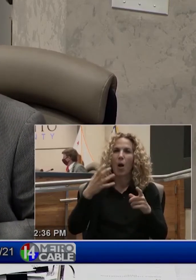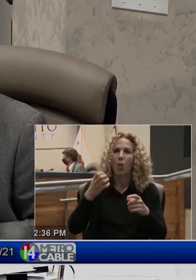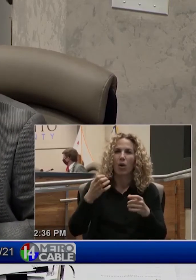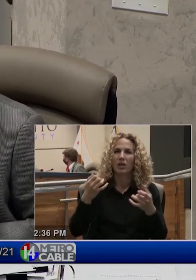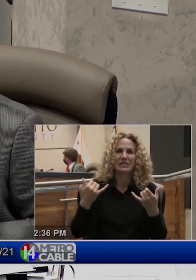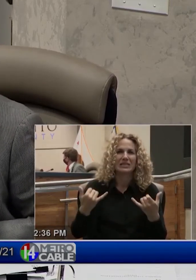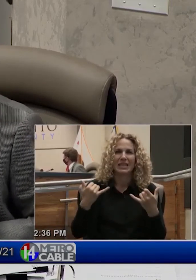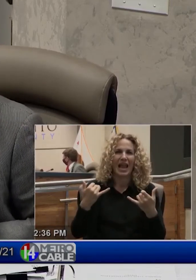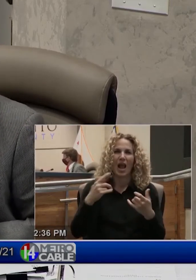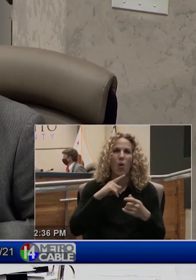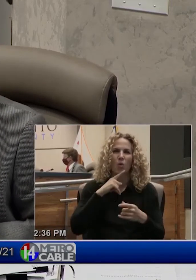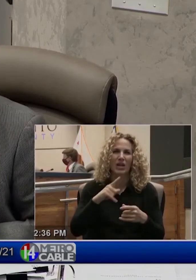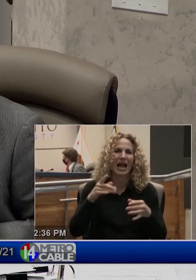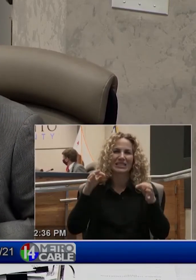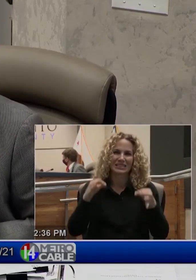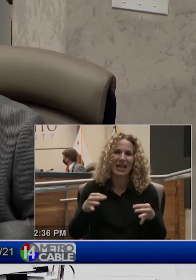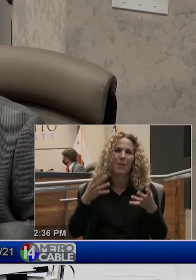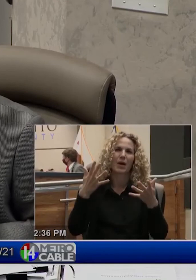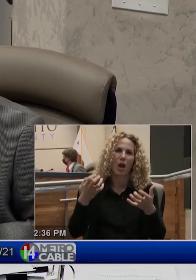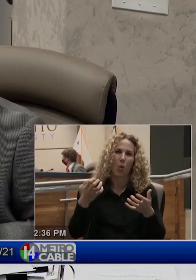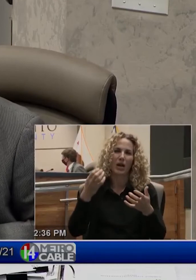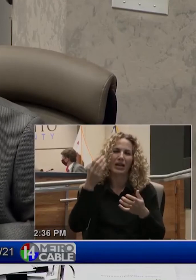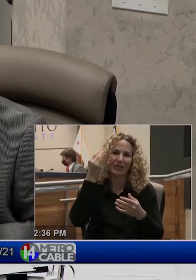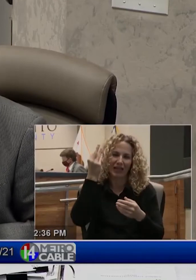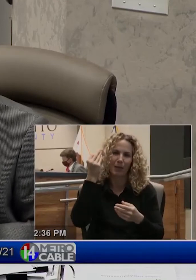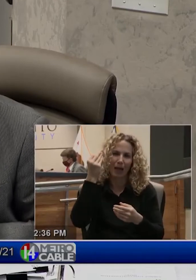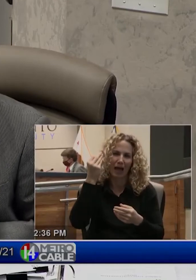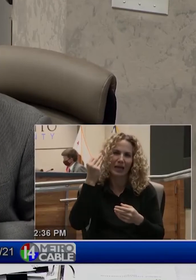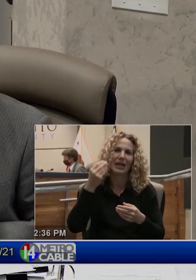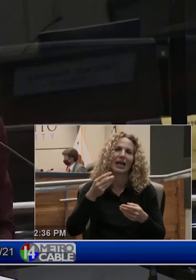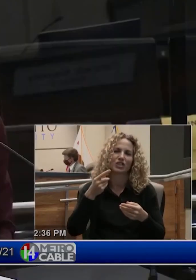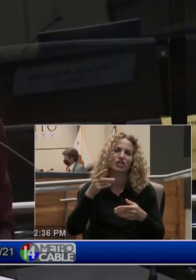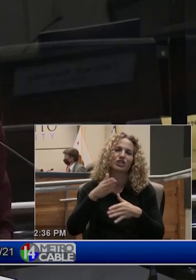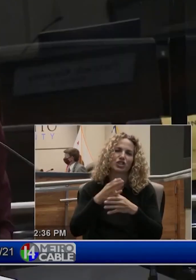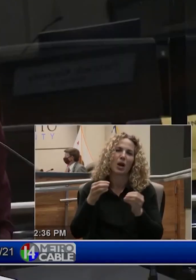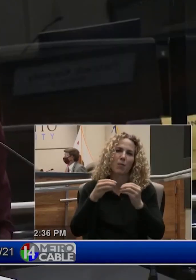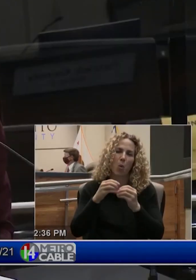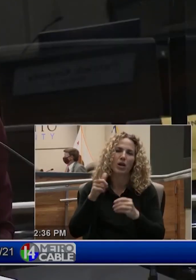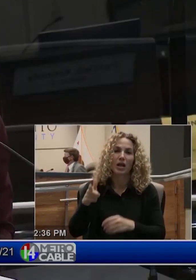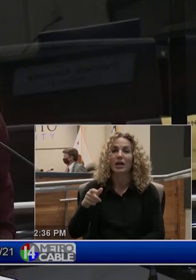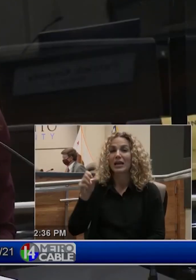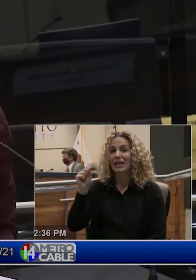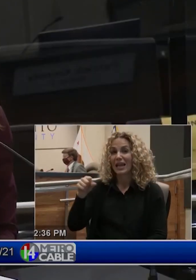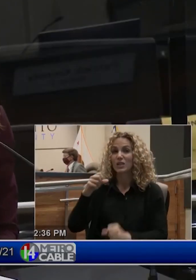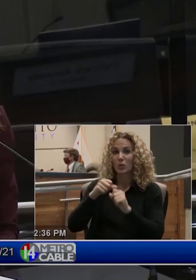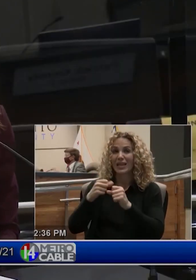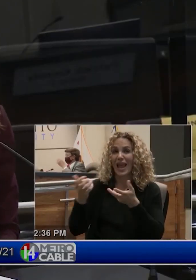PUT TOGETHER AND SHARE THAT AND HAVE HAD A CHANCE TO TALK WITH HAVE HAD A CHANCE TO TALK WITH STAFF ABOUT THAT THAT. STAFF ABOUT THAT THAT. >> WE CAN WORK WITH YOU ON THAT. WE CAN WORK WITH YOU ON THAT. >> YES. YES. YES.